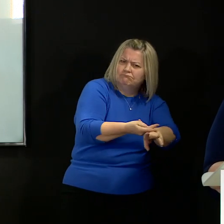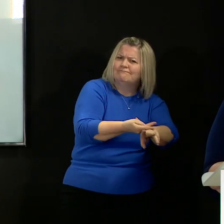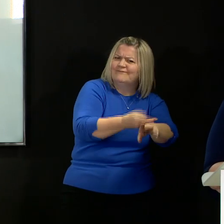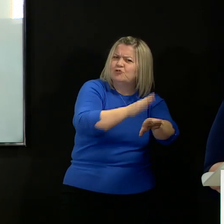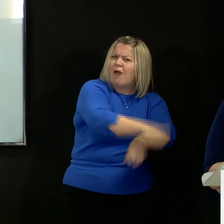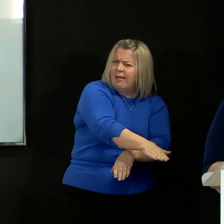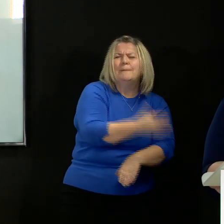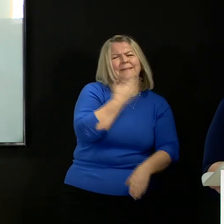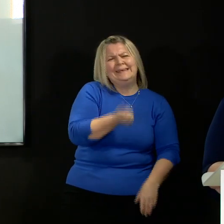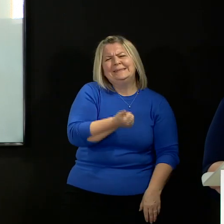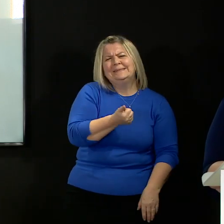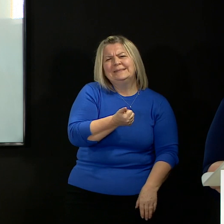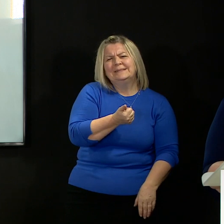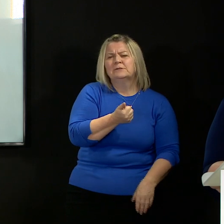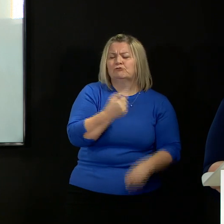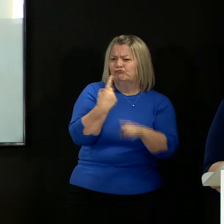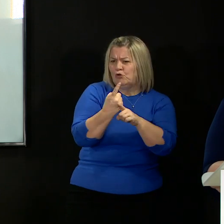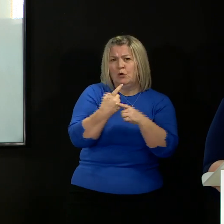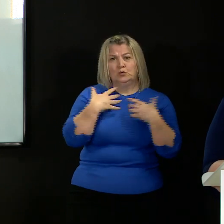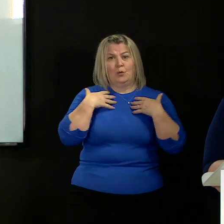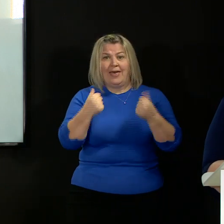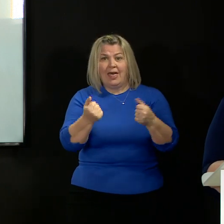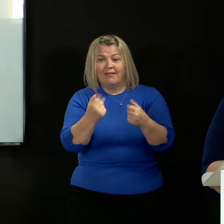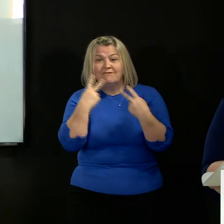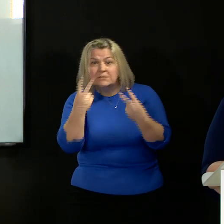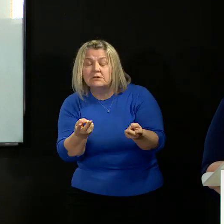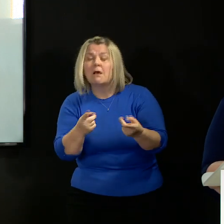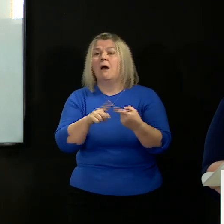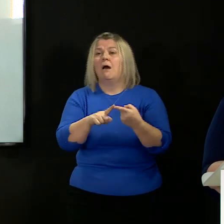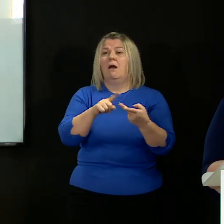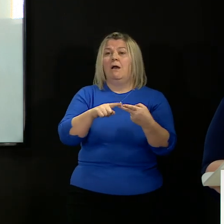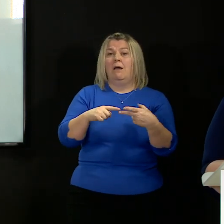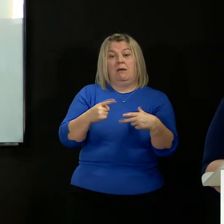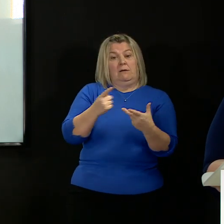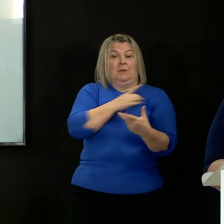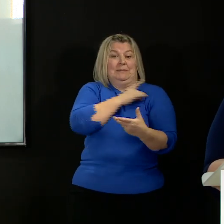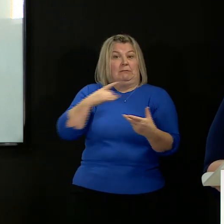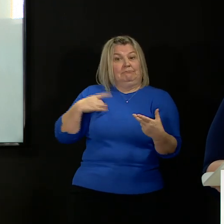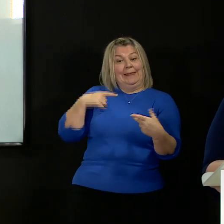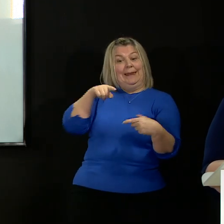visitor the the practice nurse to gain advice about when the right time for